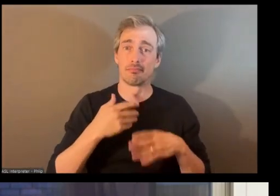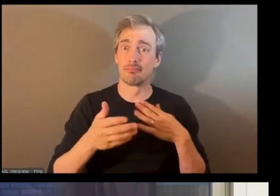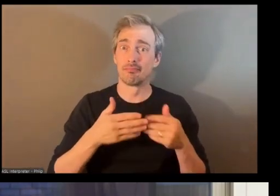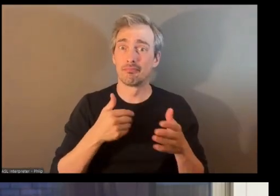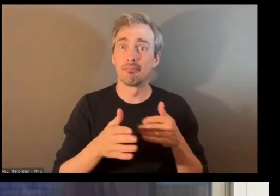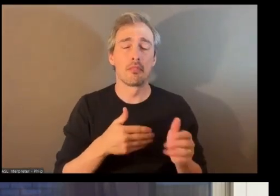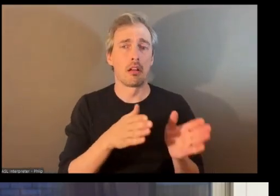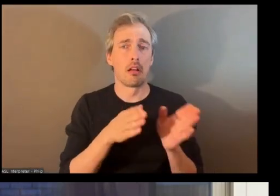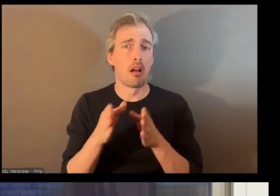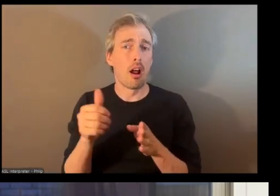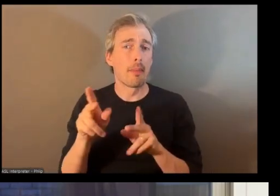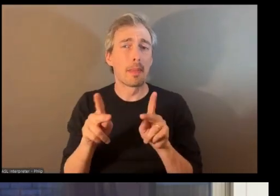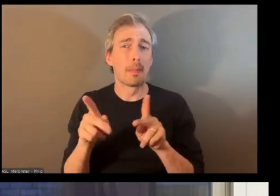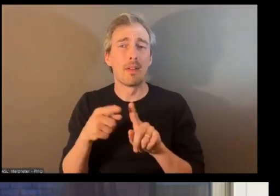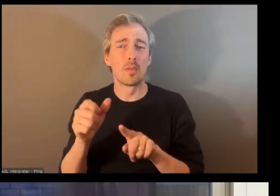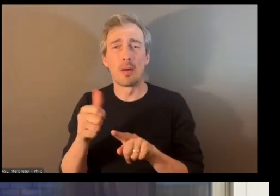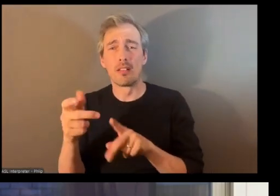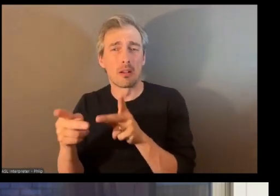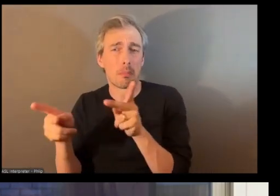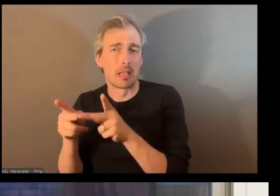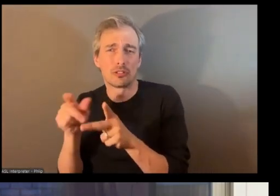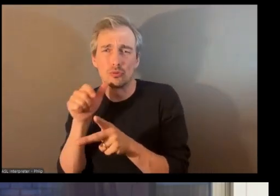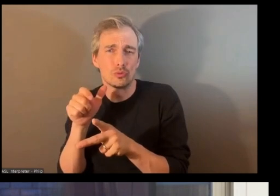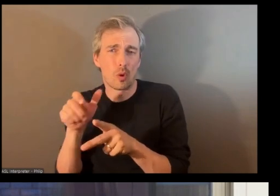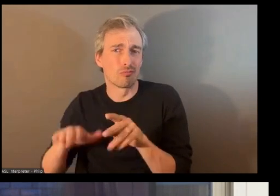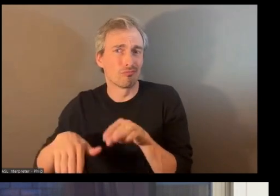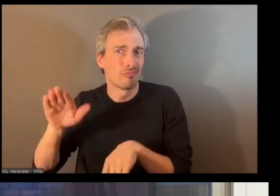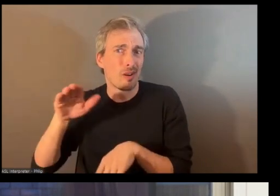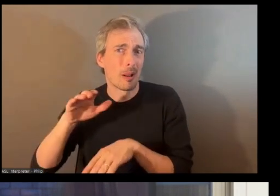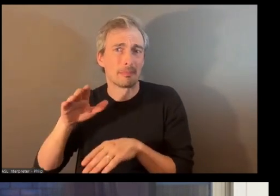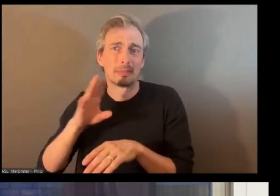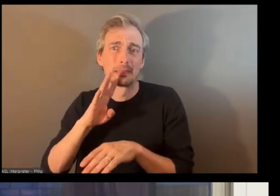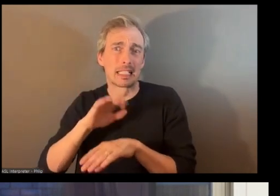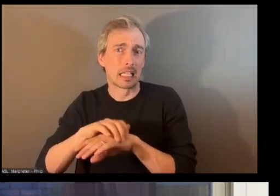And I think here we are well trained for a bunch of accents that people have.